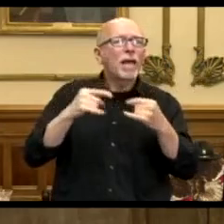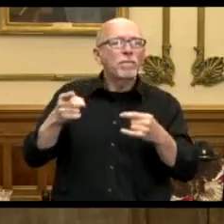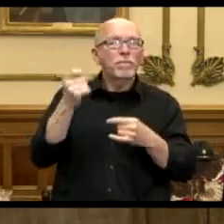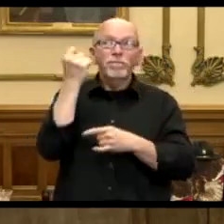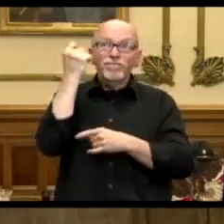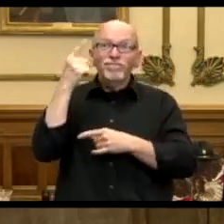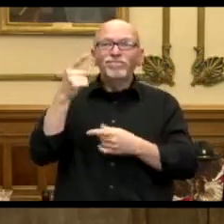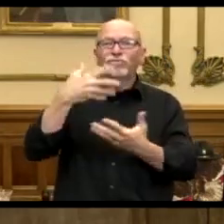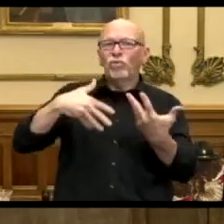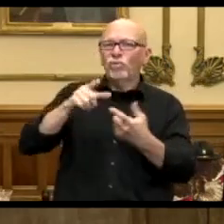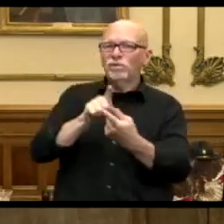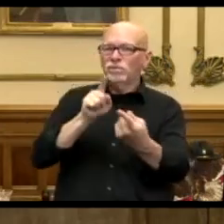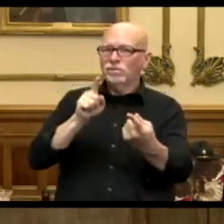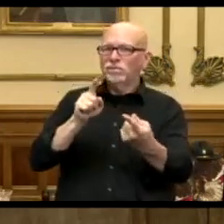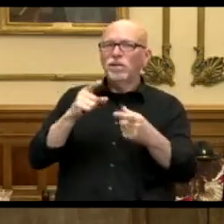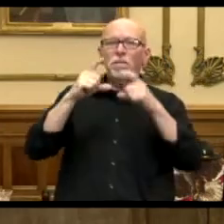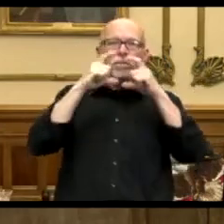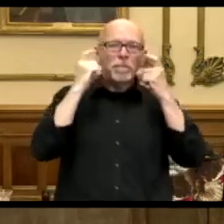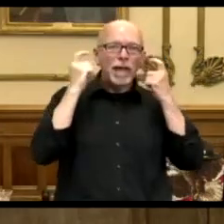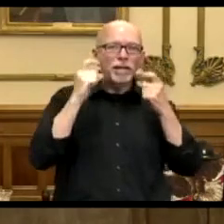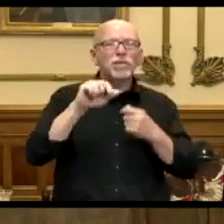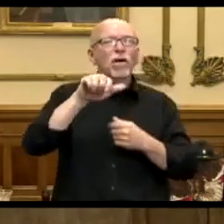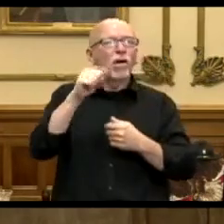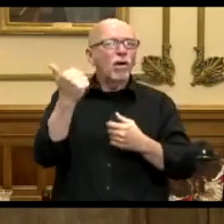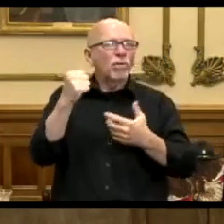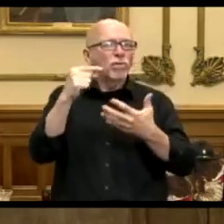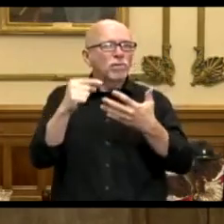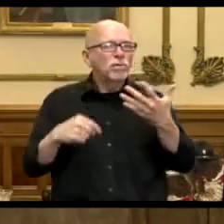social distancing masks and other prevention plans were in place.